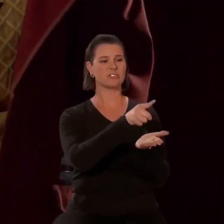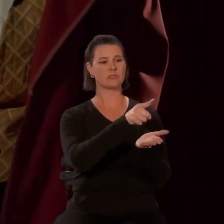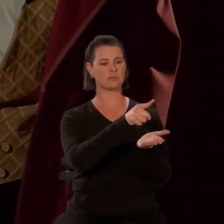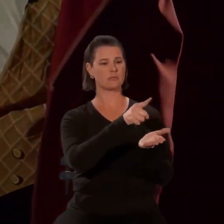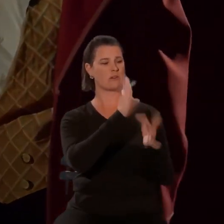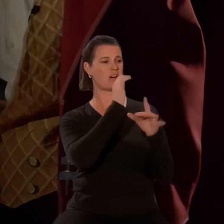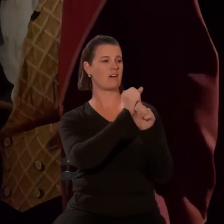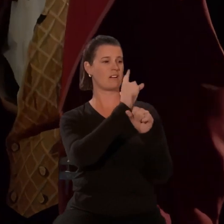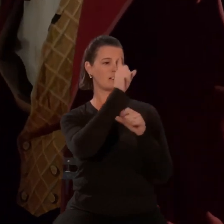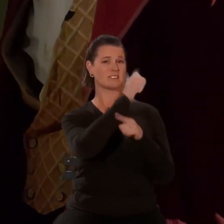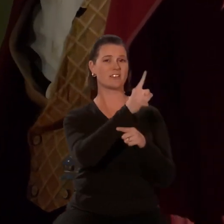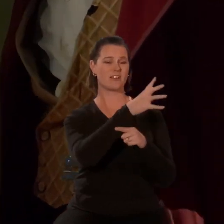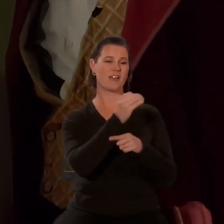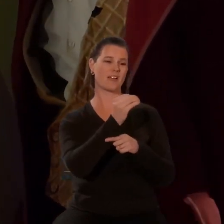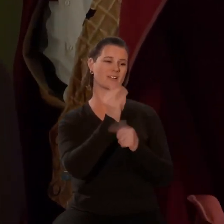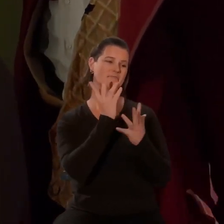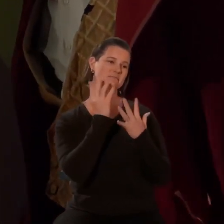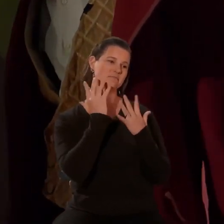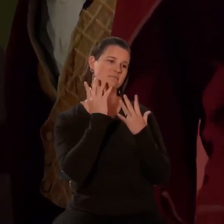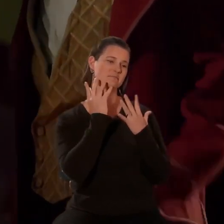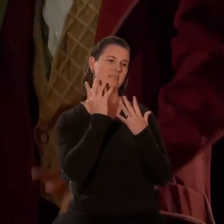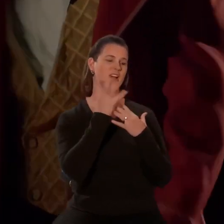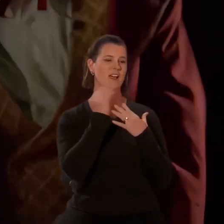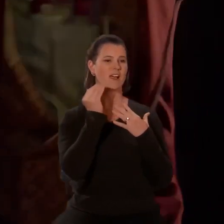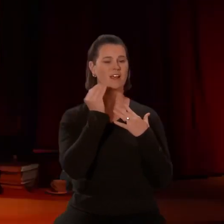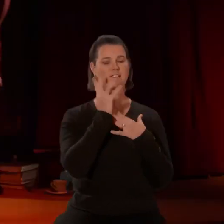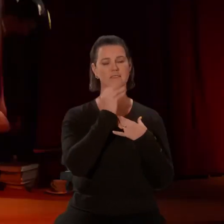her charm, and her radiant beauty.